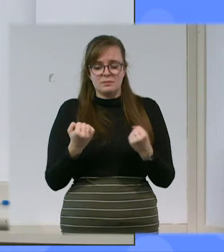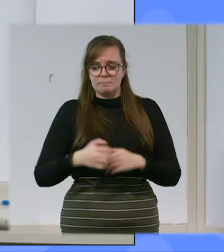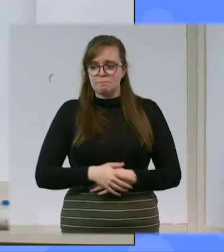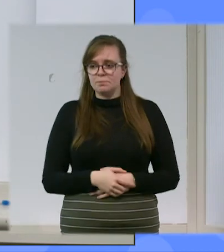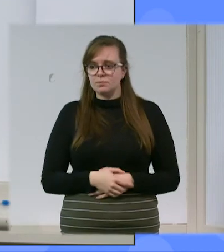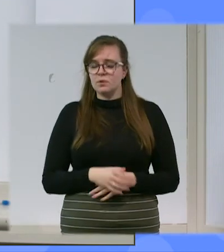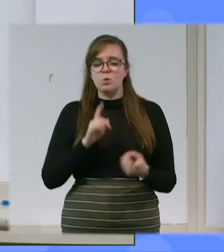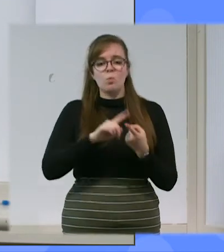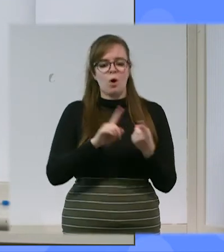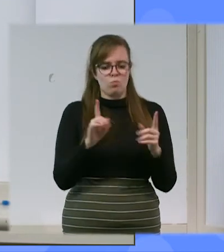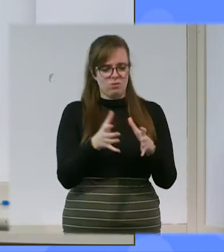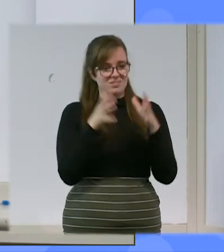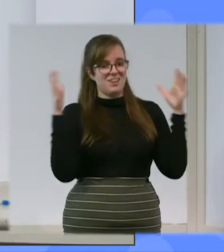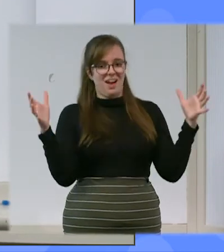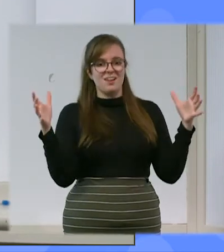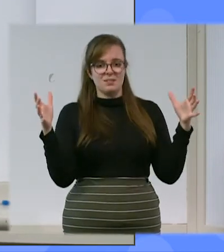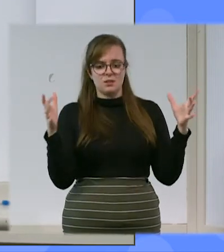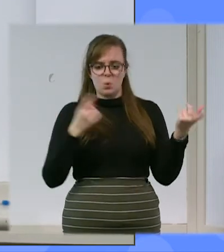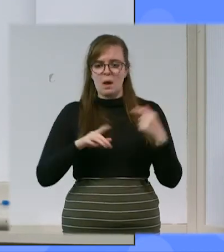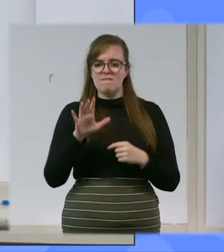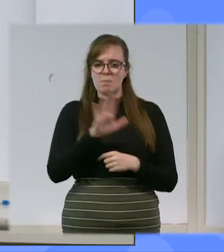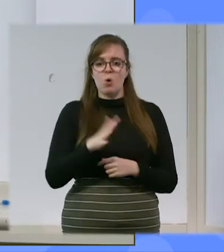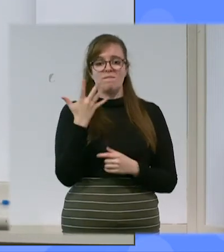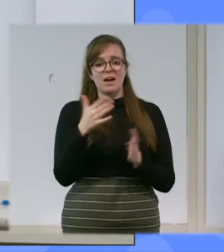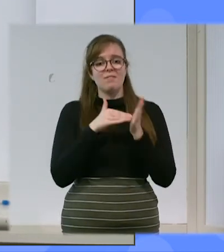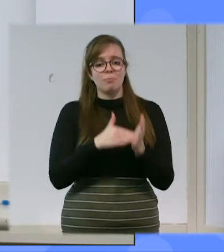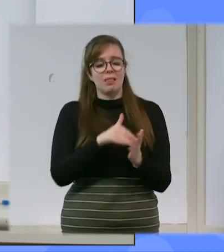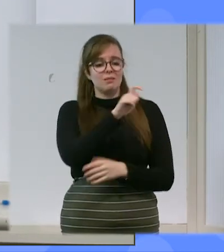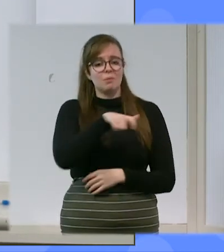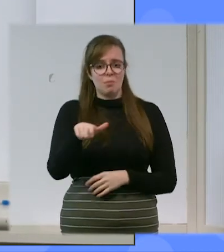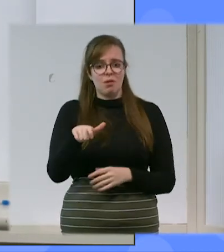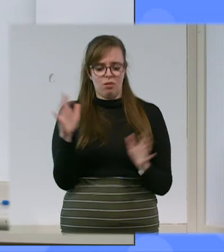our size we have around about five million people it's very relatively easy